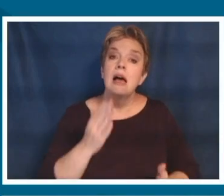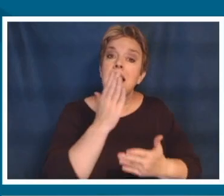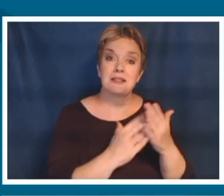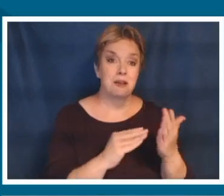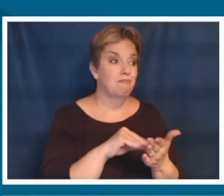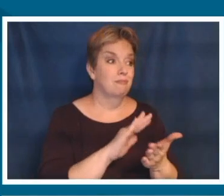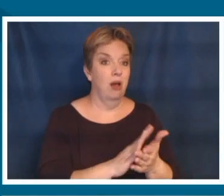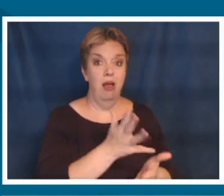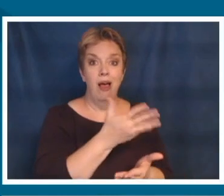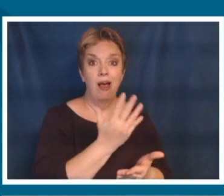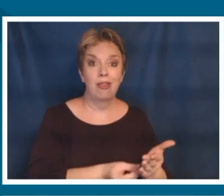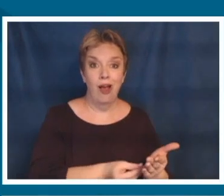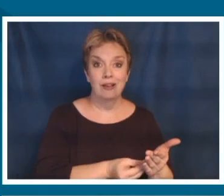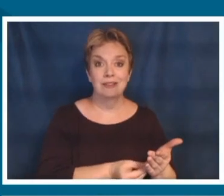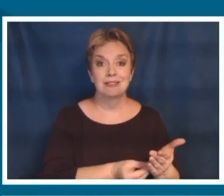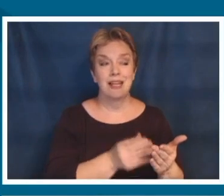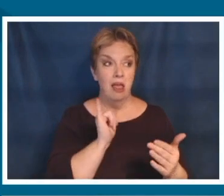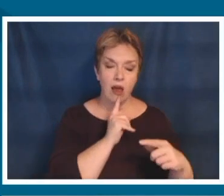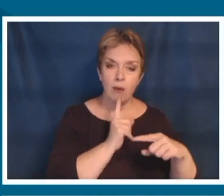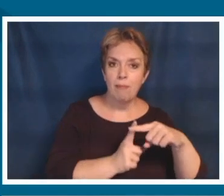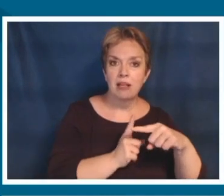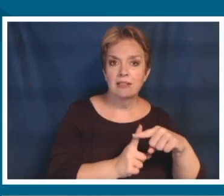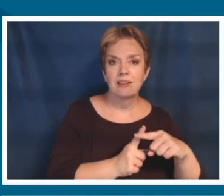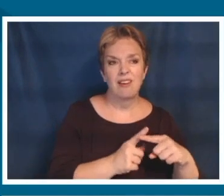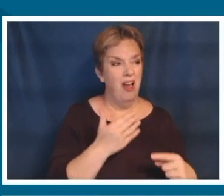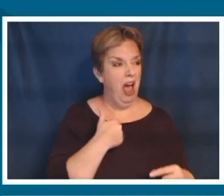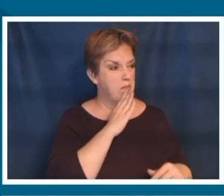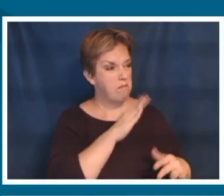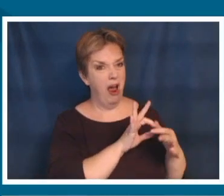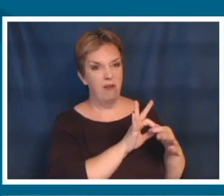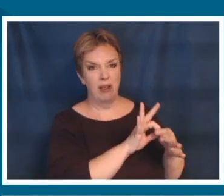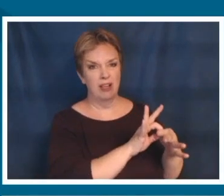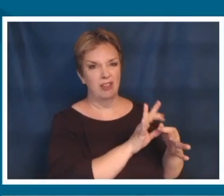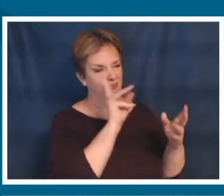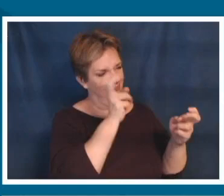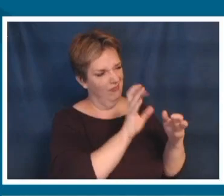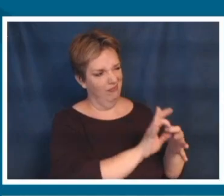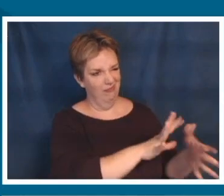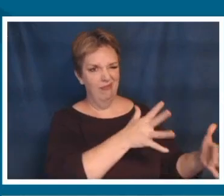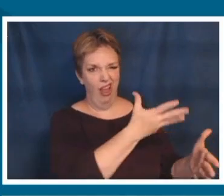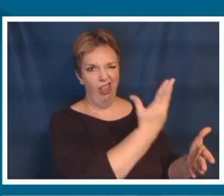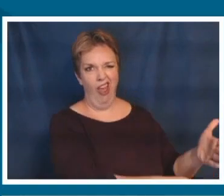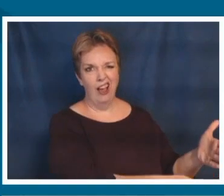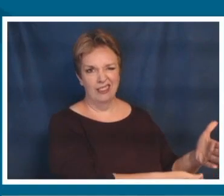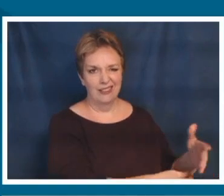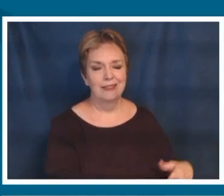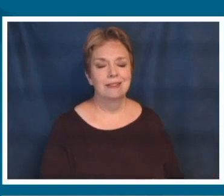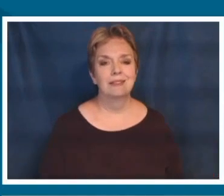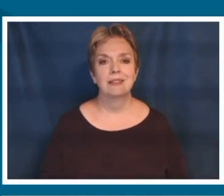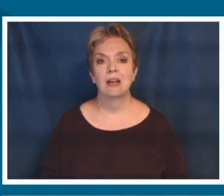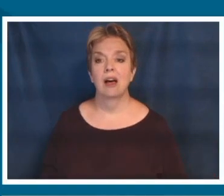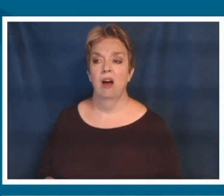bad relationship you know or i um